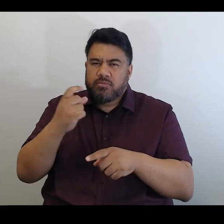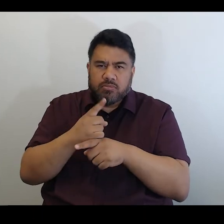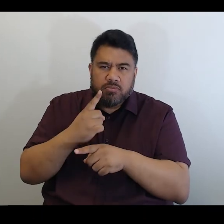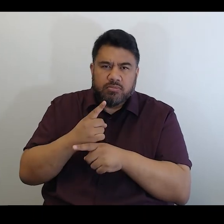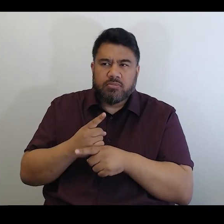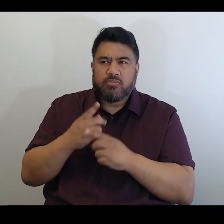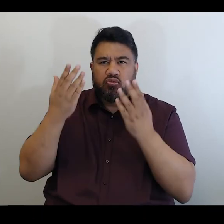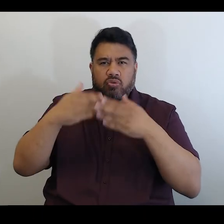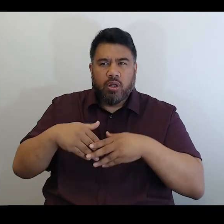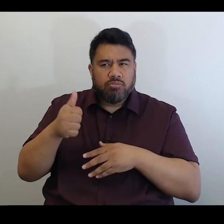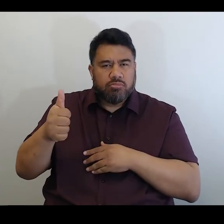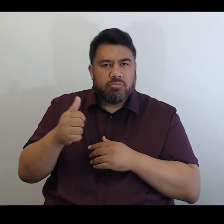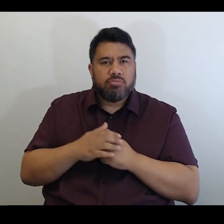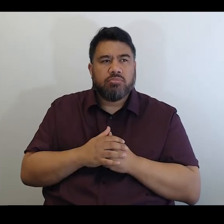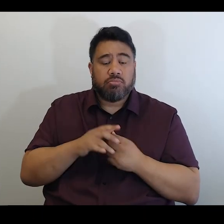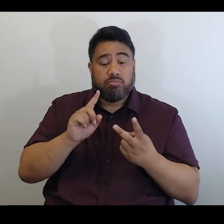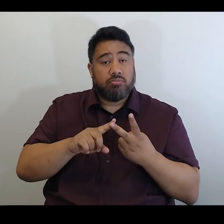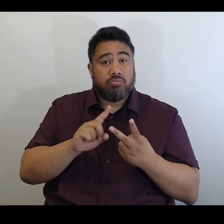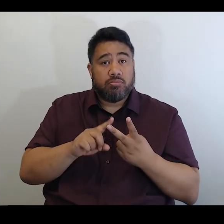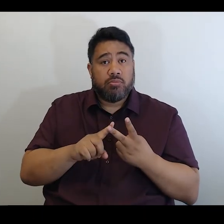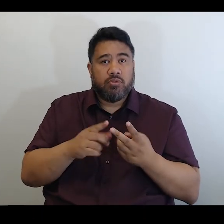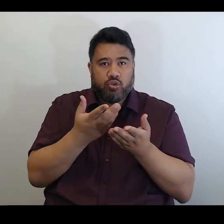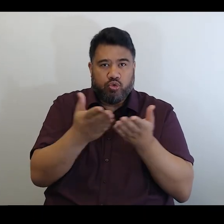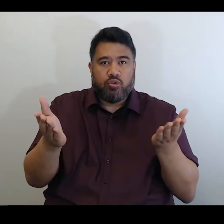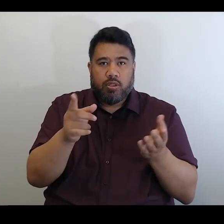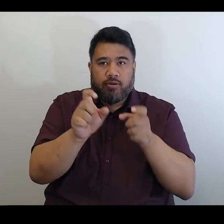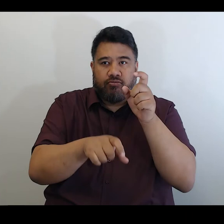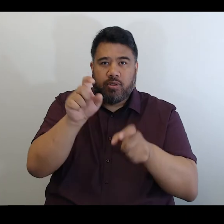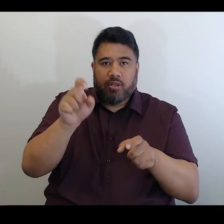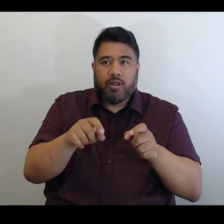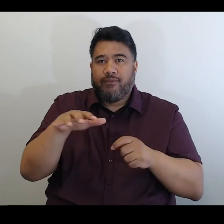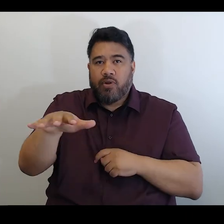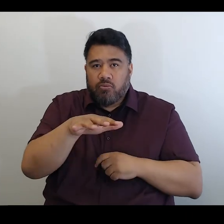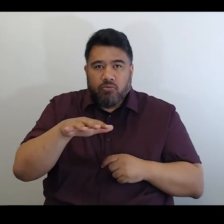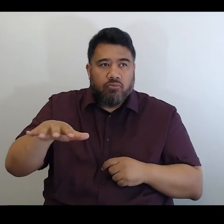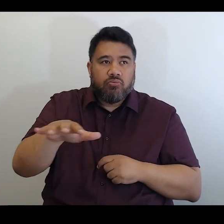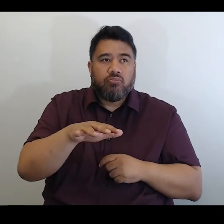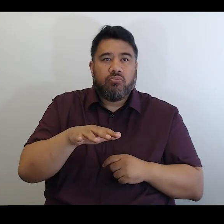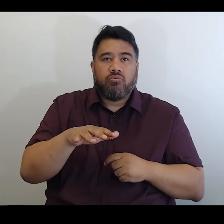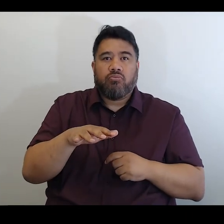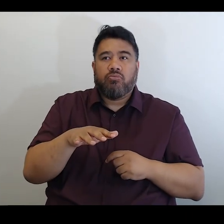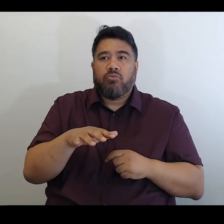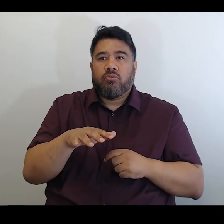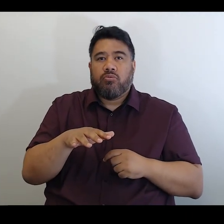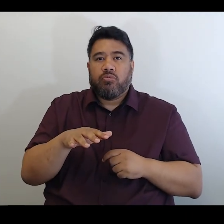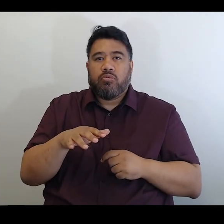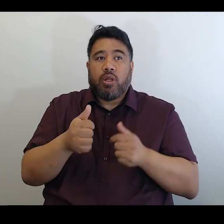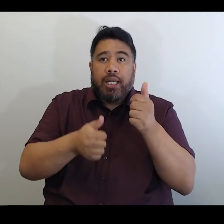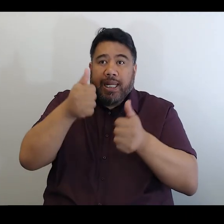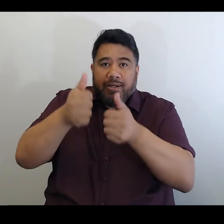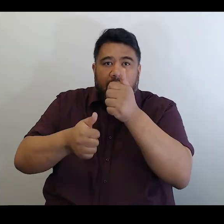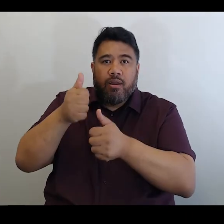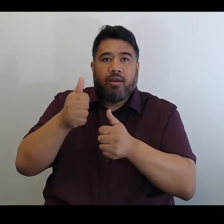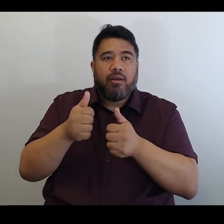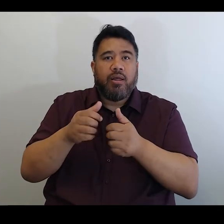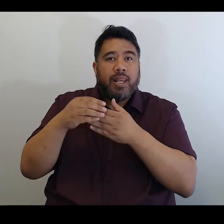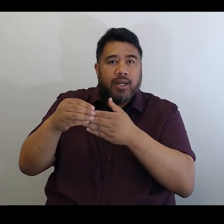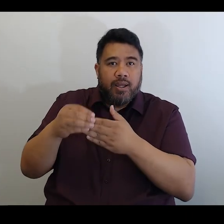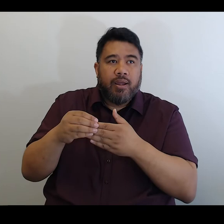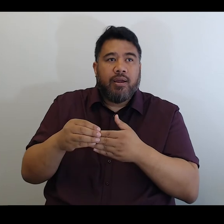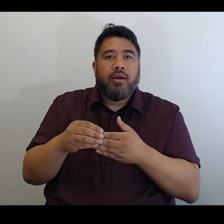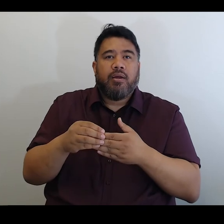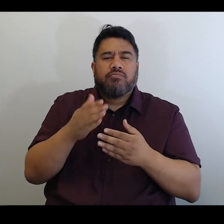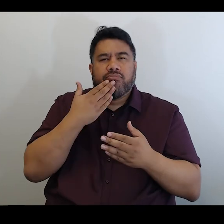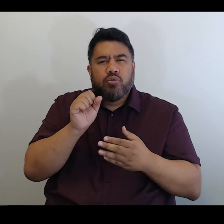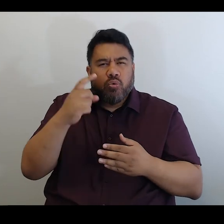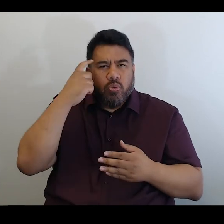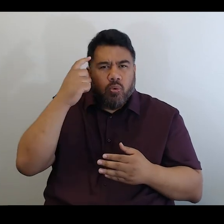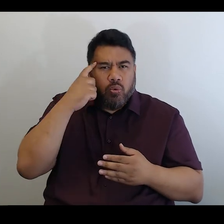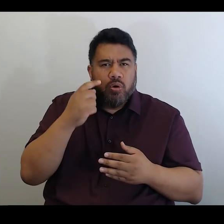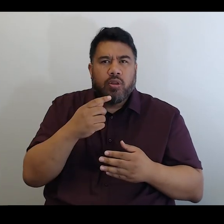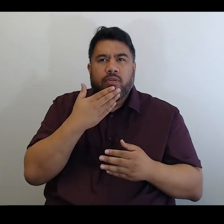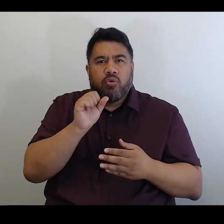Te mea tuarua ki a koutou e ngā tāngata, e ngā whānau, e ngā Rangatira mā mō to koutou whakaaro, mo tō koutou patai, mō tēnei pō.